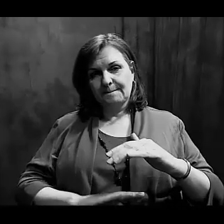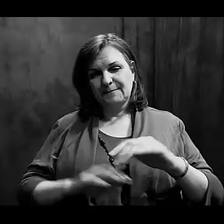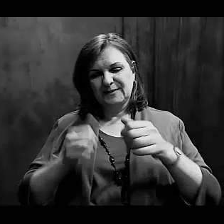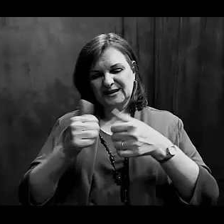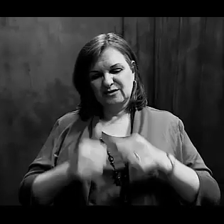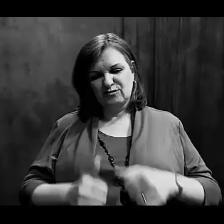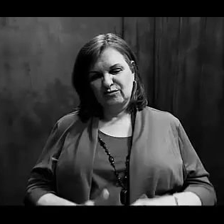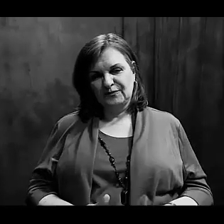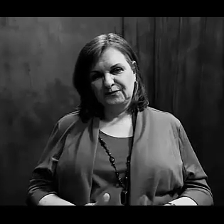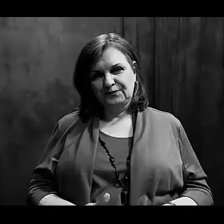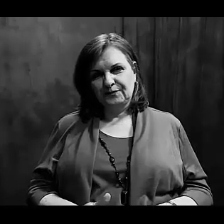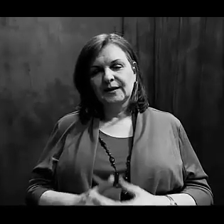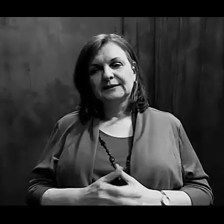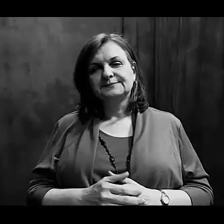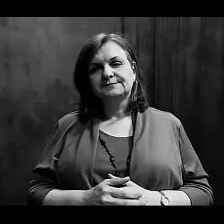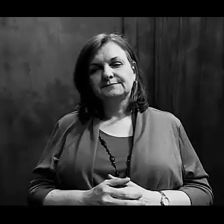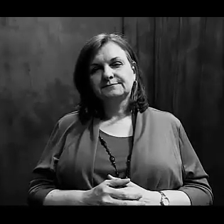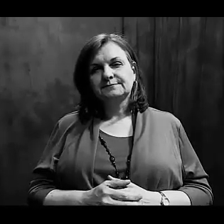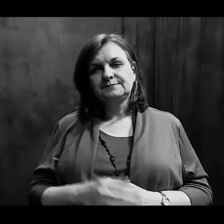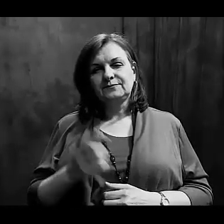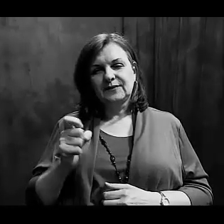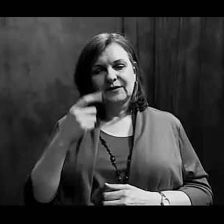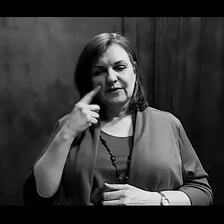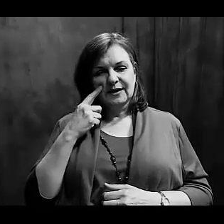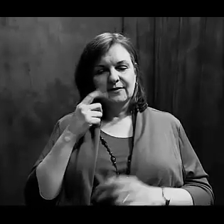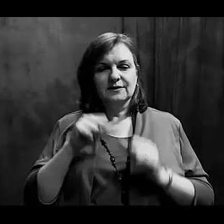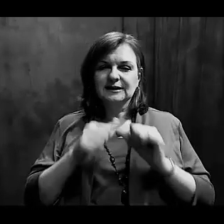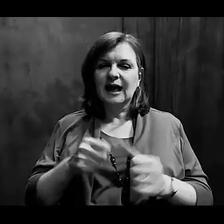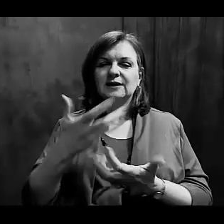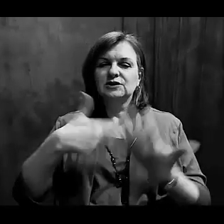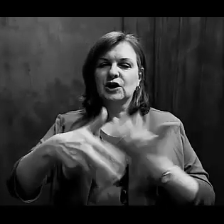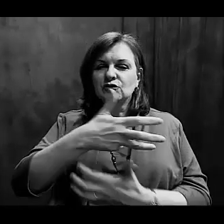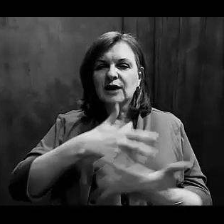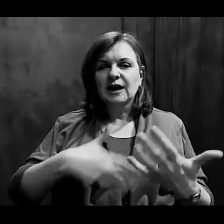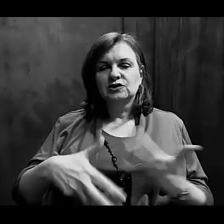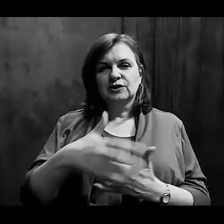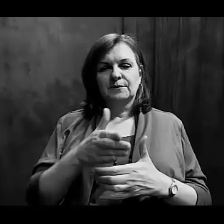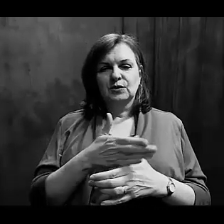so we have to keep in mind this constant interaction between